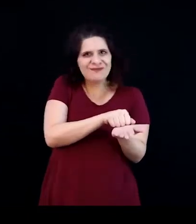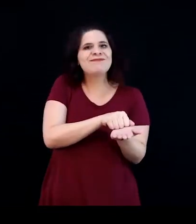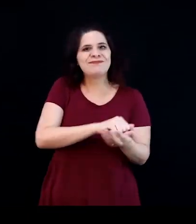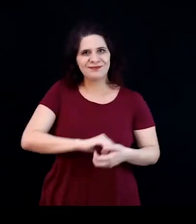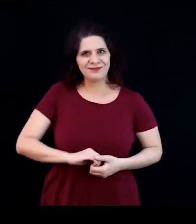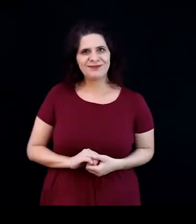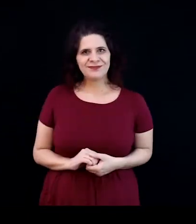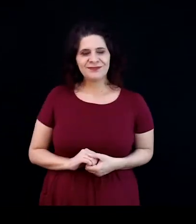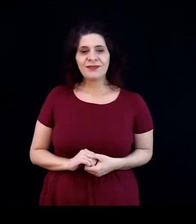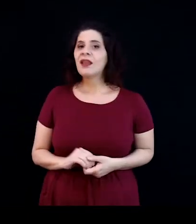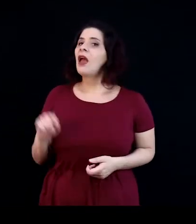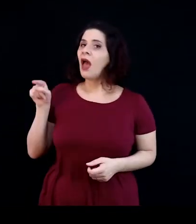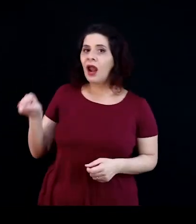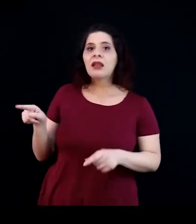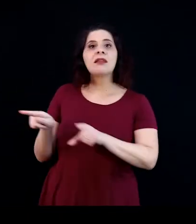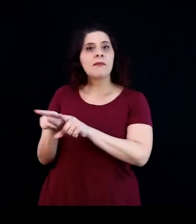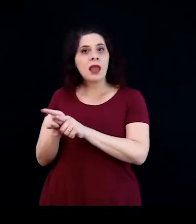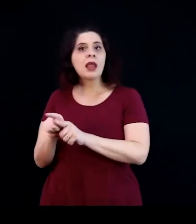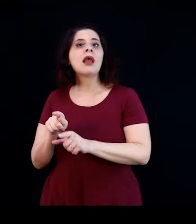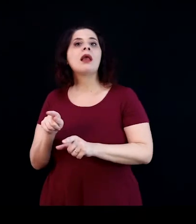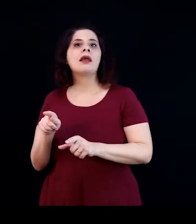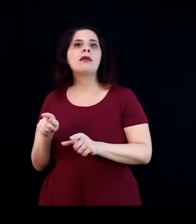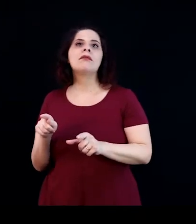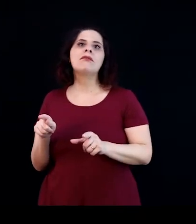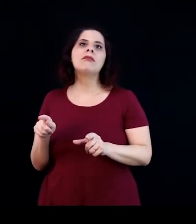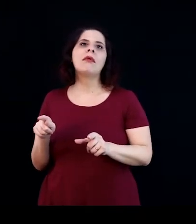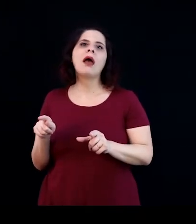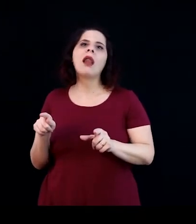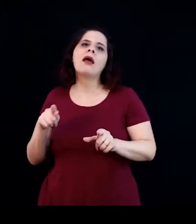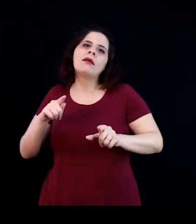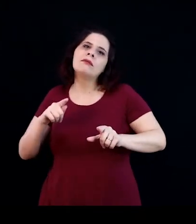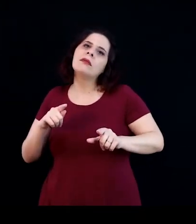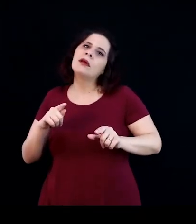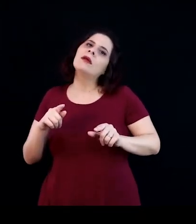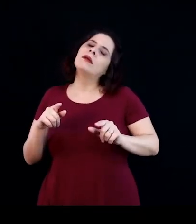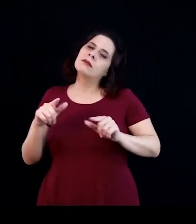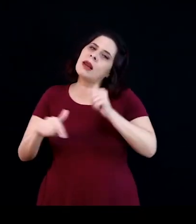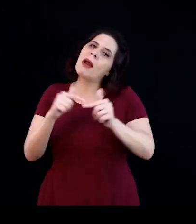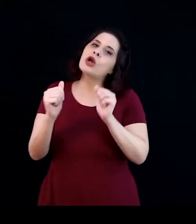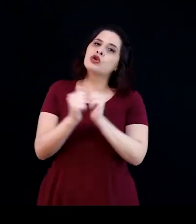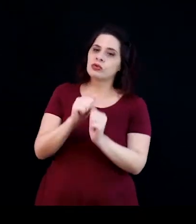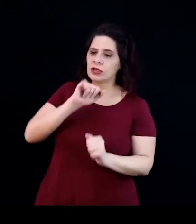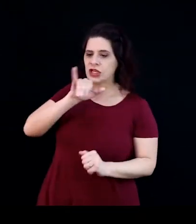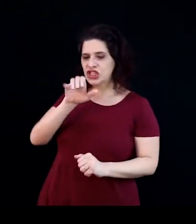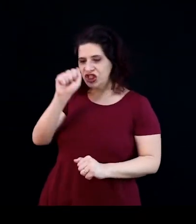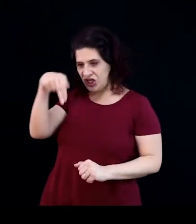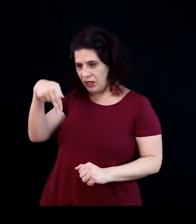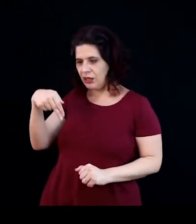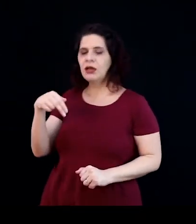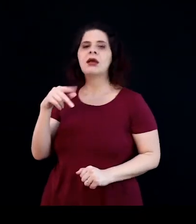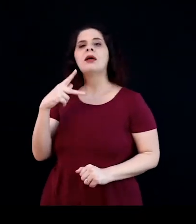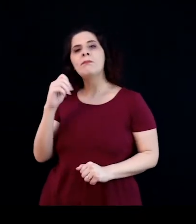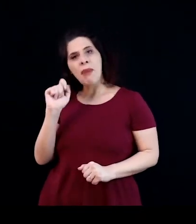And something she’s very comfortable with, she worked closely with Jean-Paul Russel at the Durham Press.